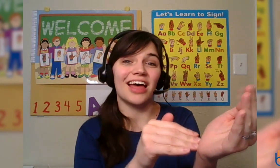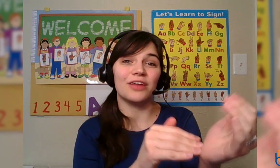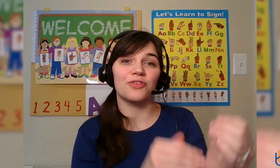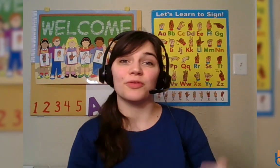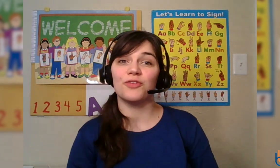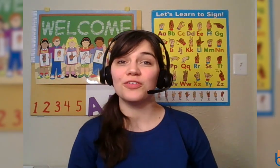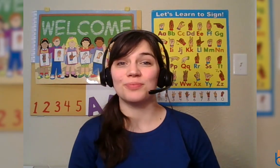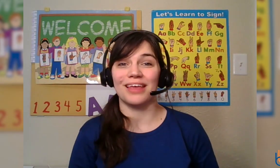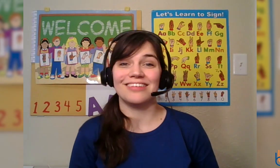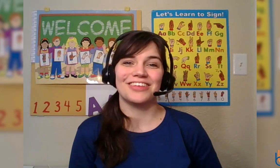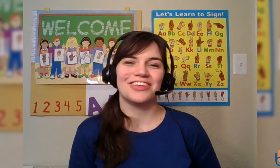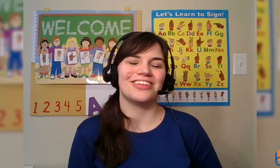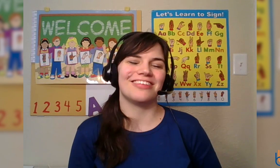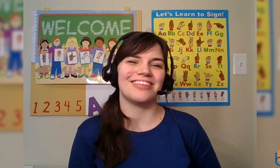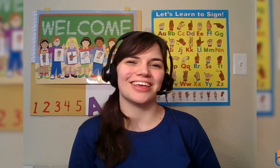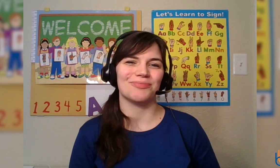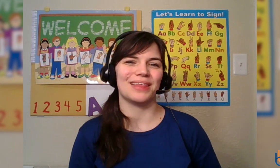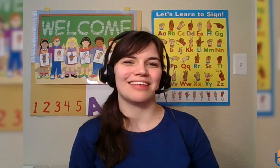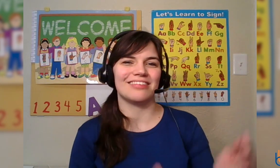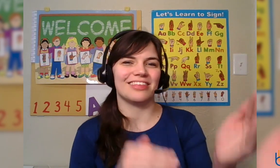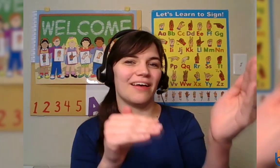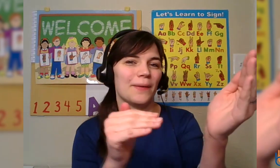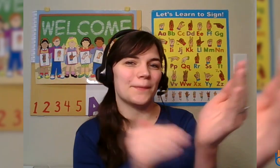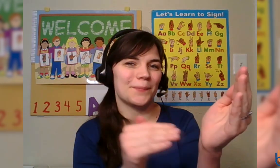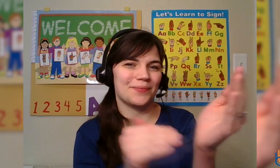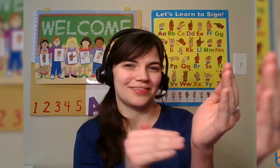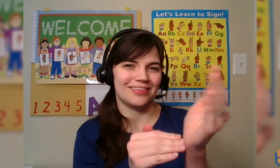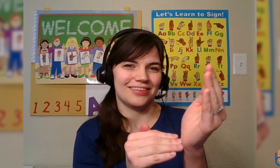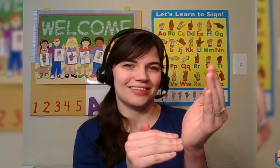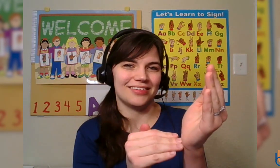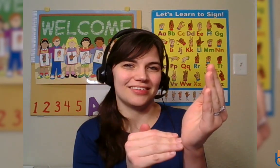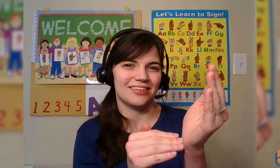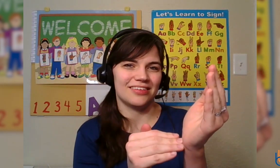line from the first place to the second place, the *sign*.